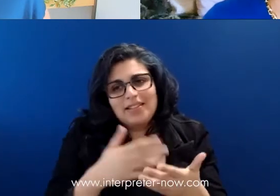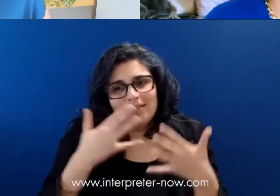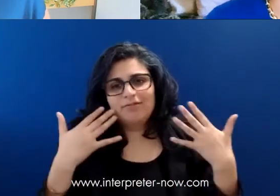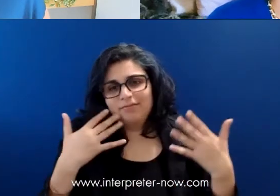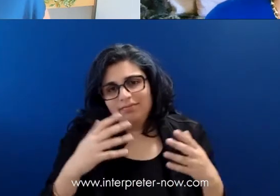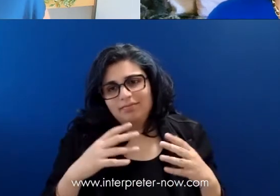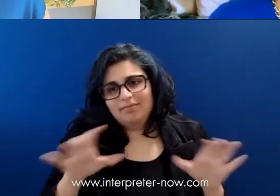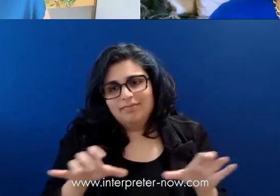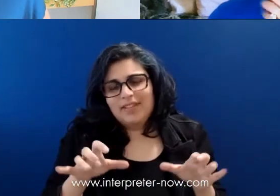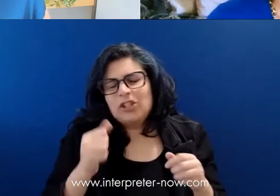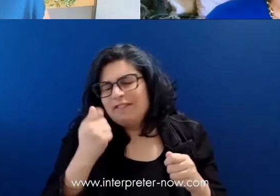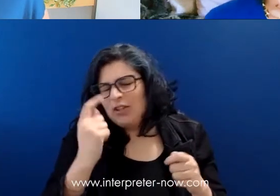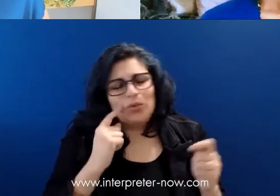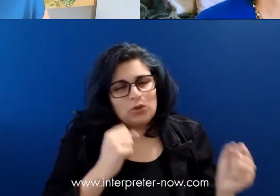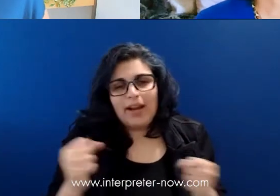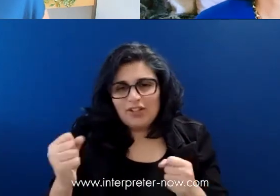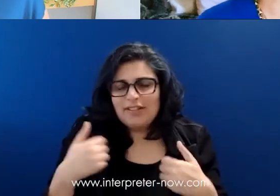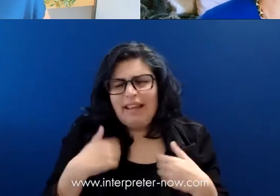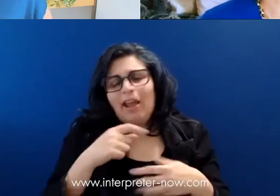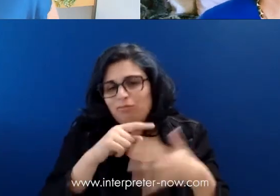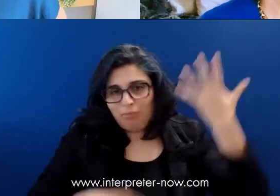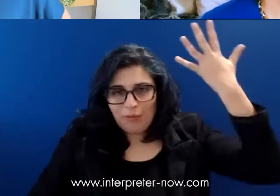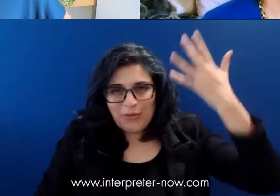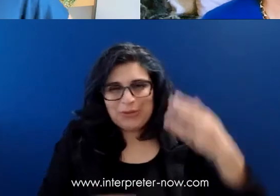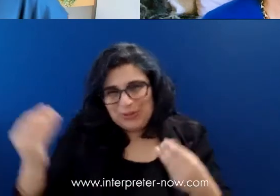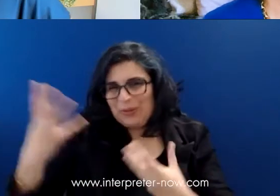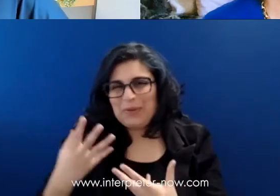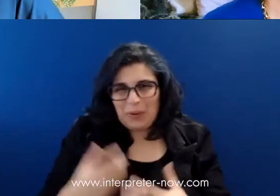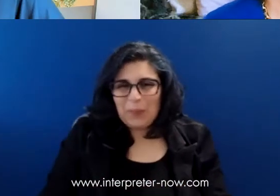I have a lot more, but you let me know. Awesome.